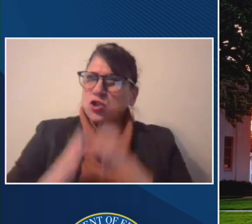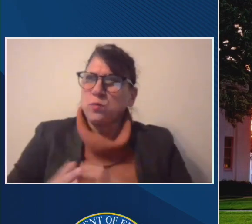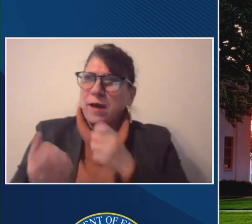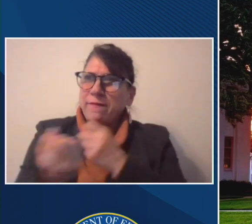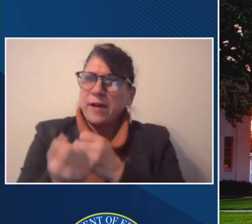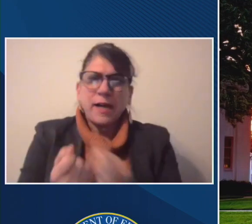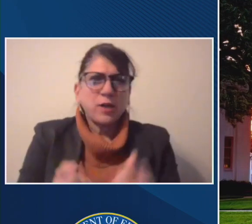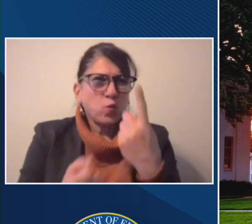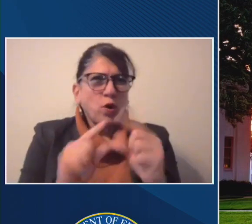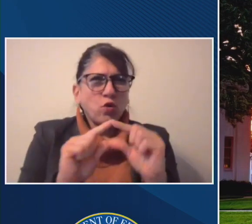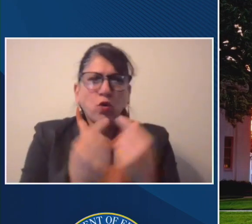What was the intention there?